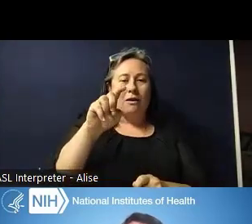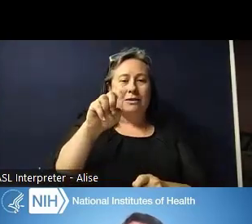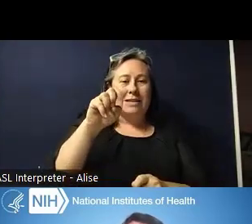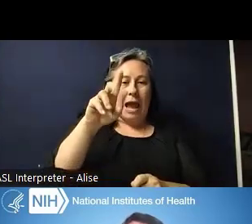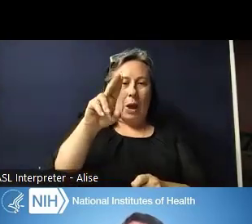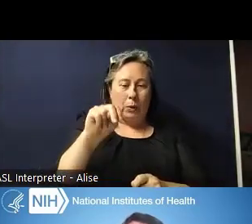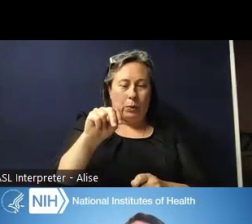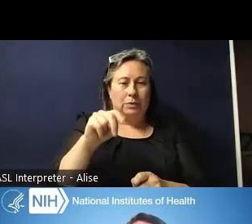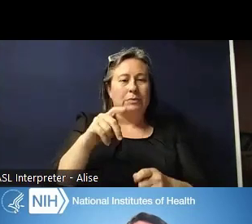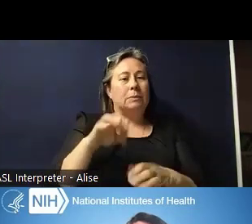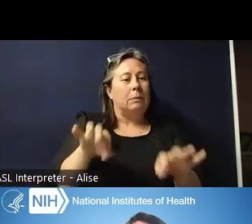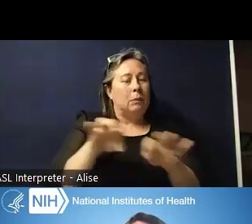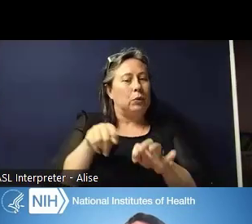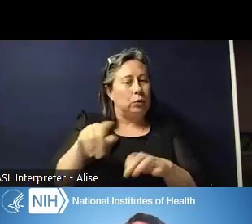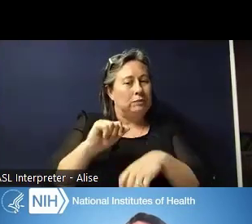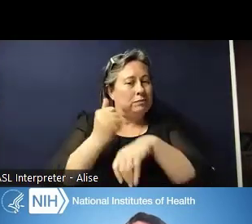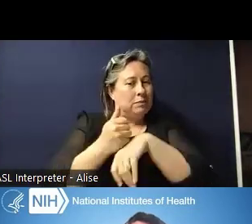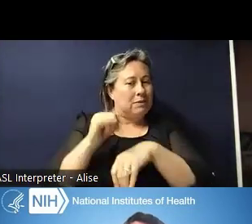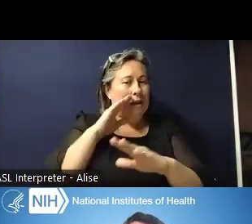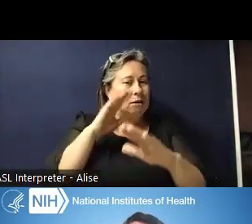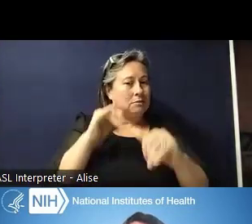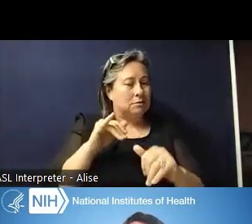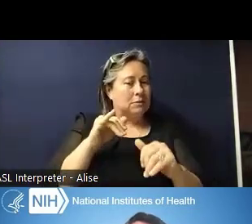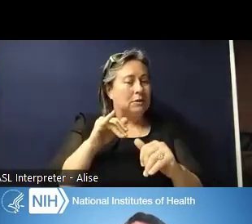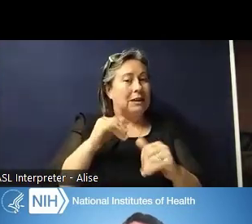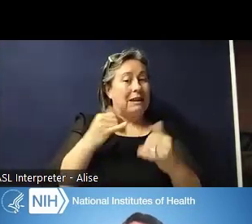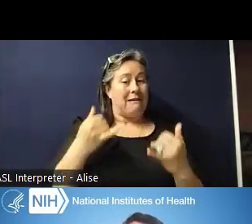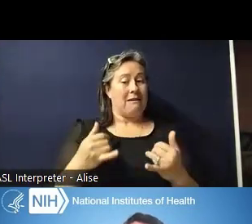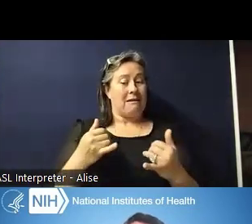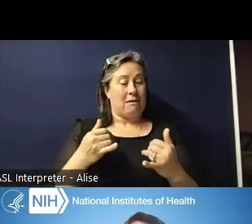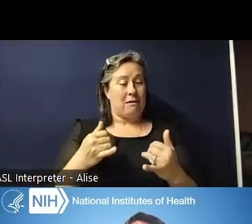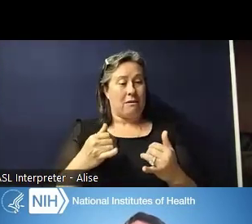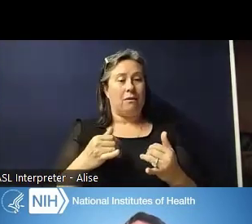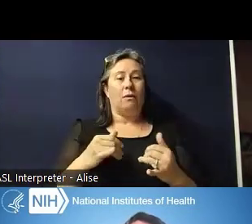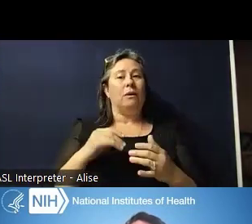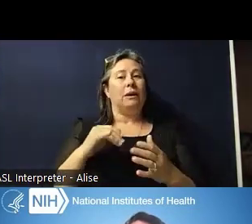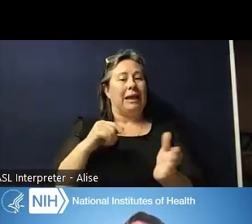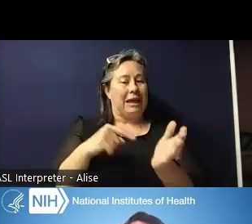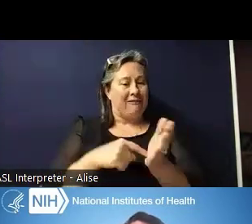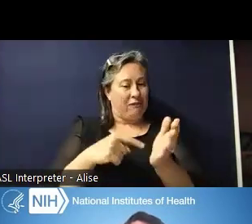up-front that invoices and all information is going to come in well ahead of that deadline.